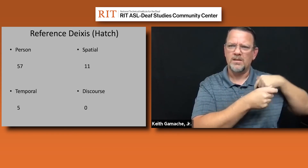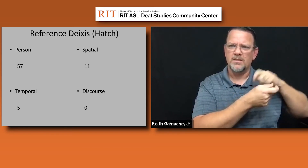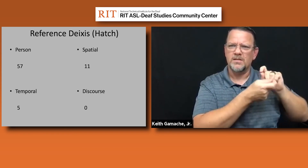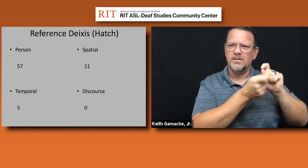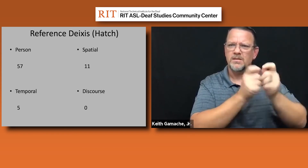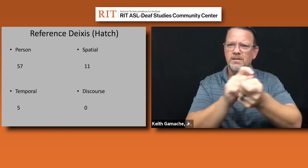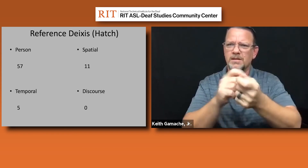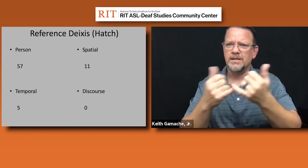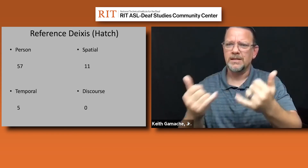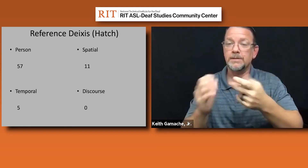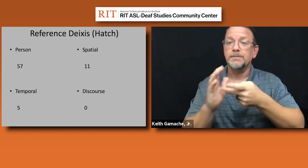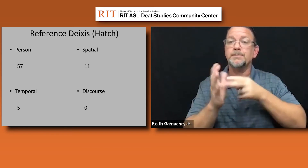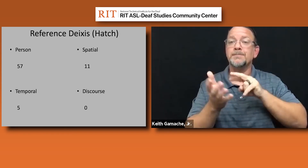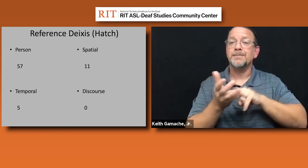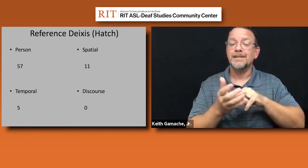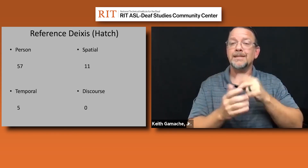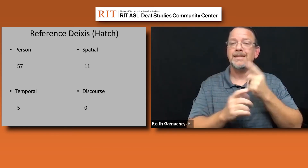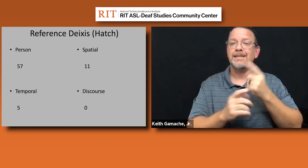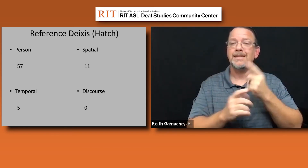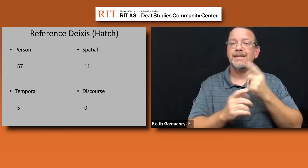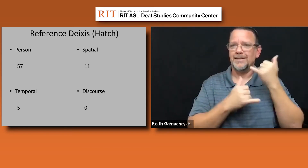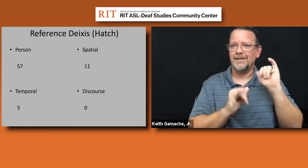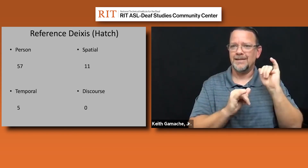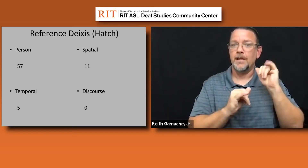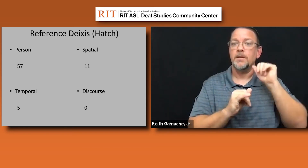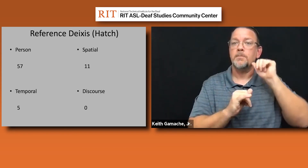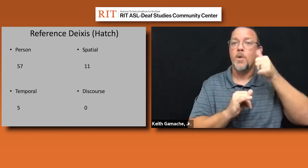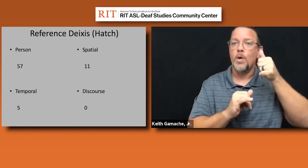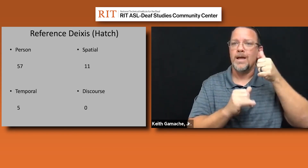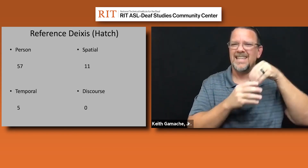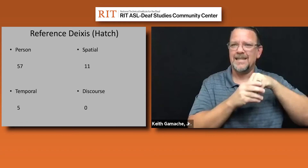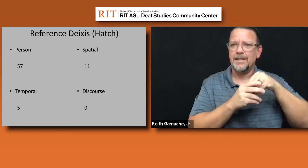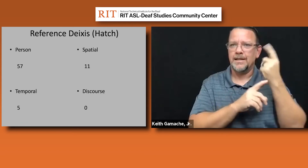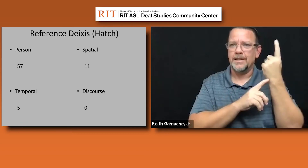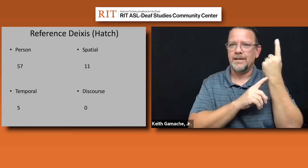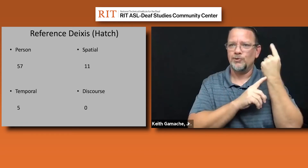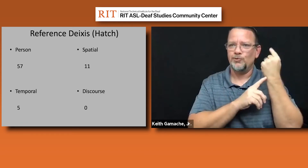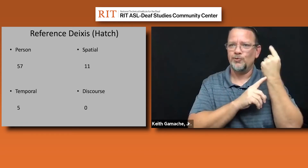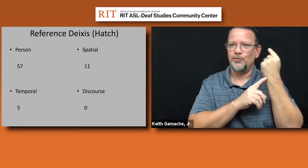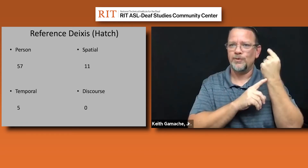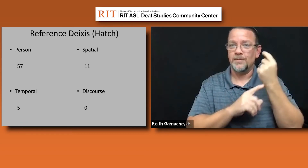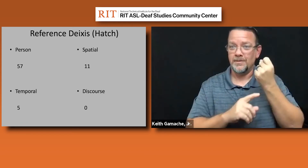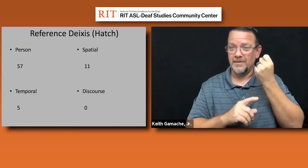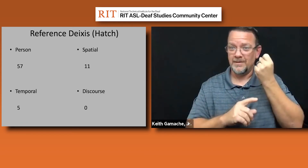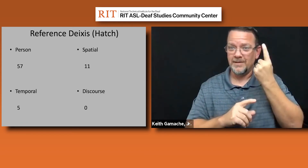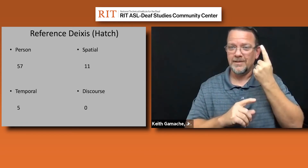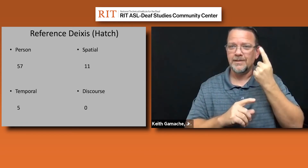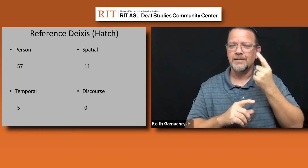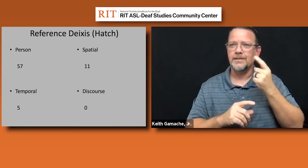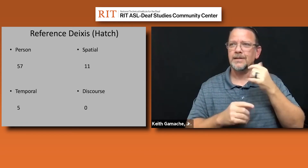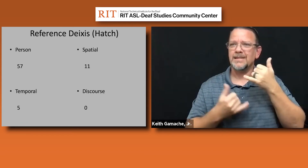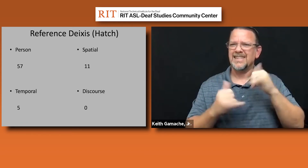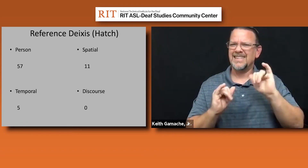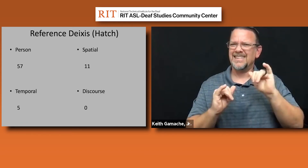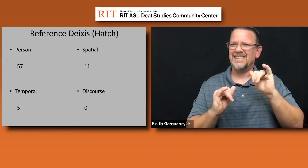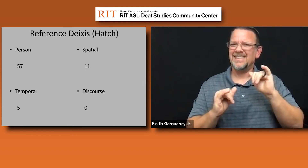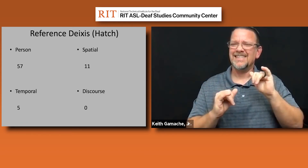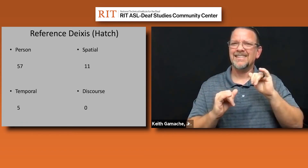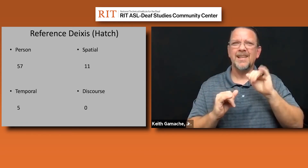When did that occur?" There needs to be a marker to indicate a change in time. If you go from one temporal marker to the next,